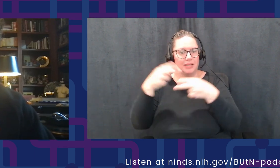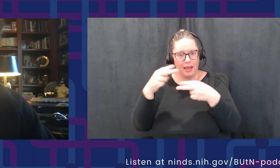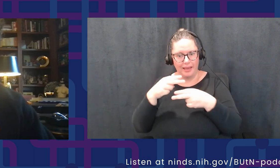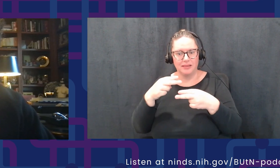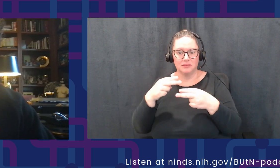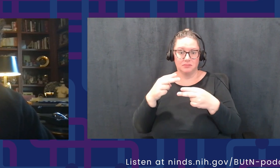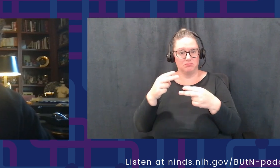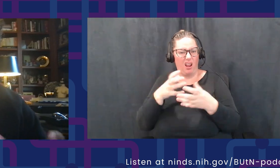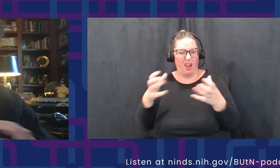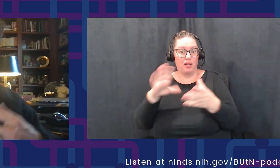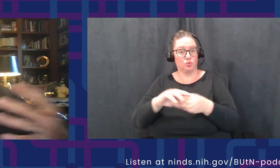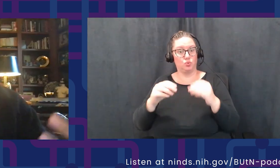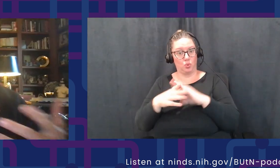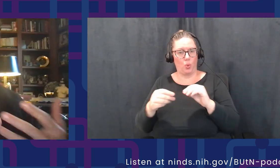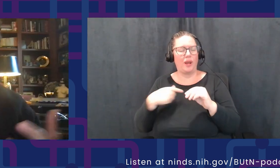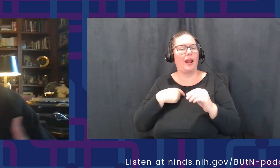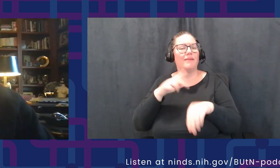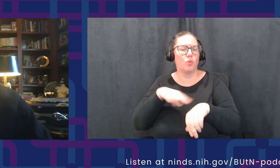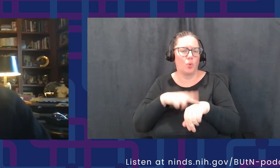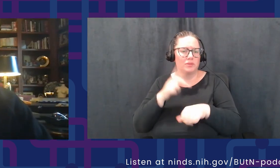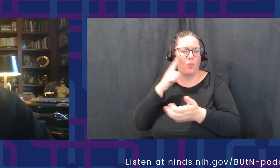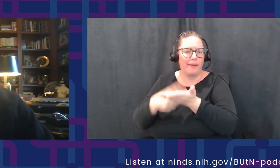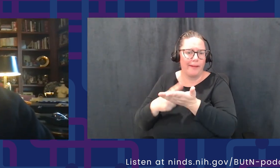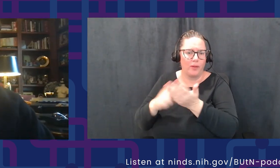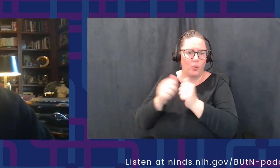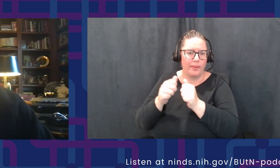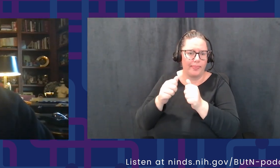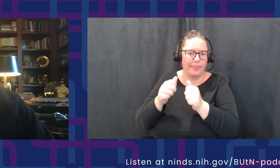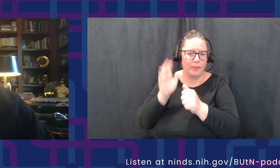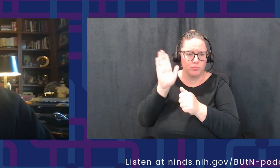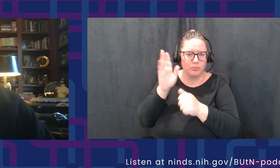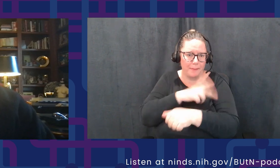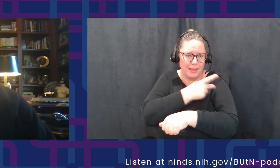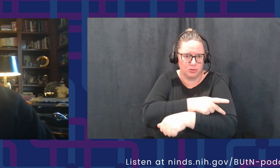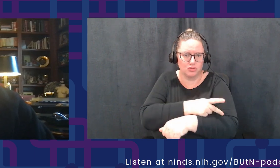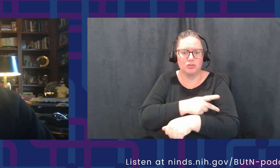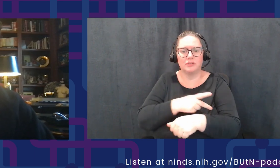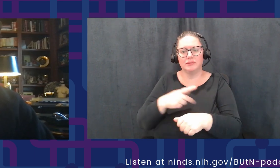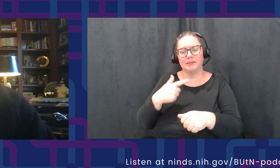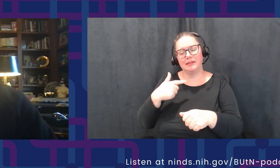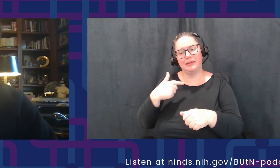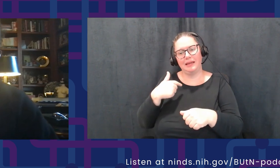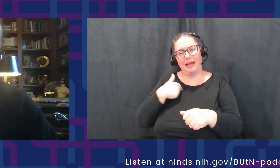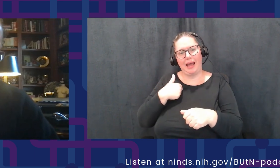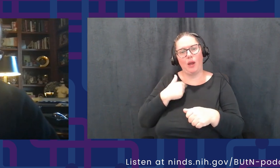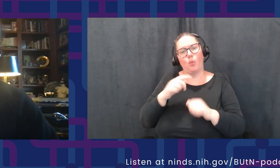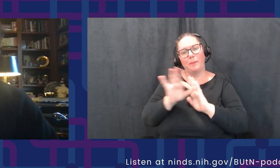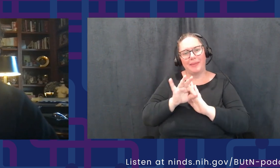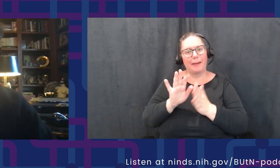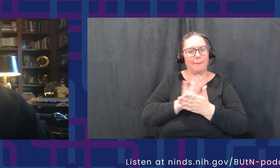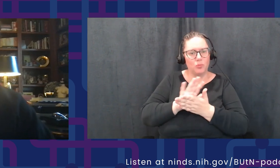A lot of the story, of course, I would debrief with the patients and the movies that I would show because I know what I'm doing.